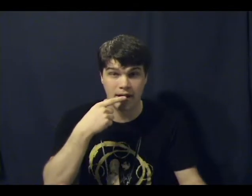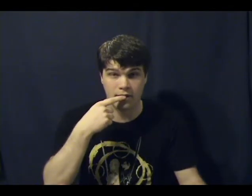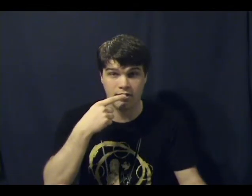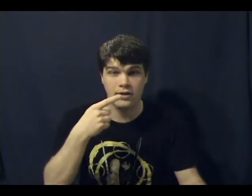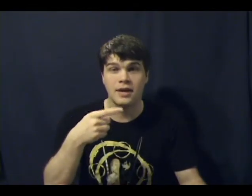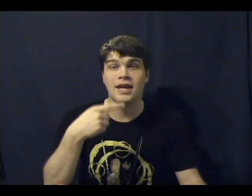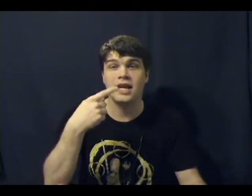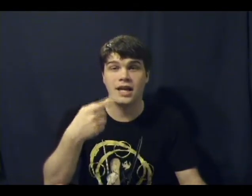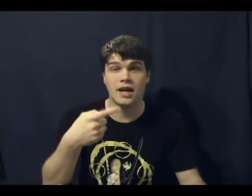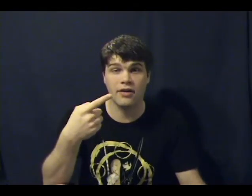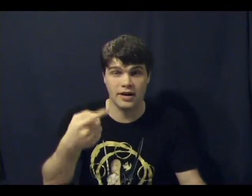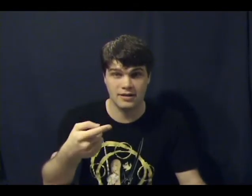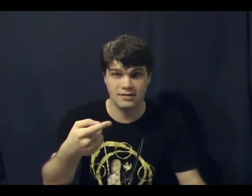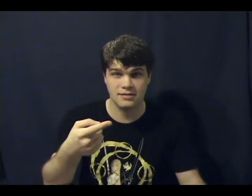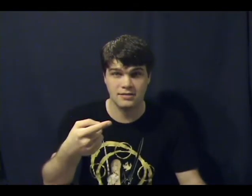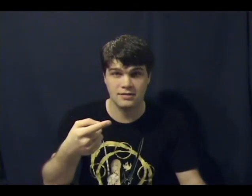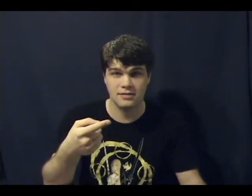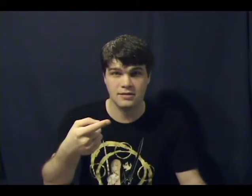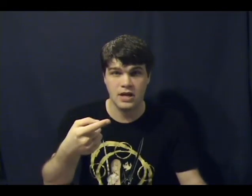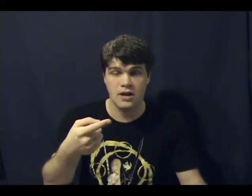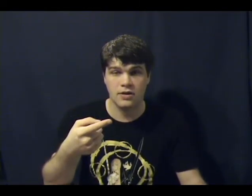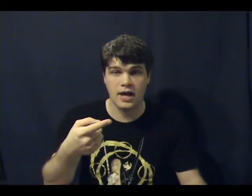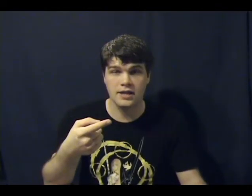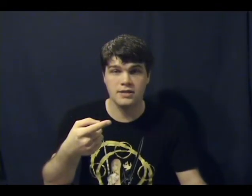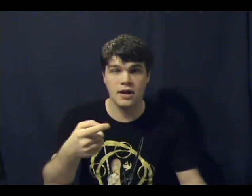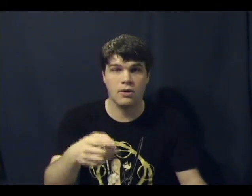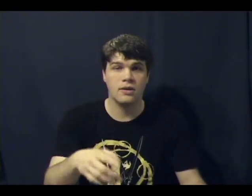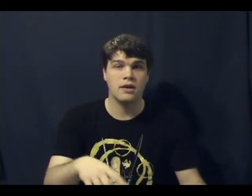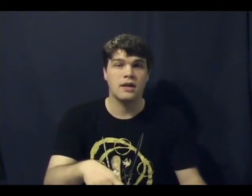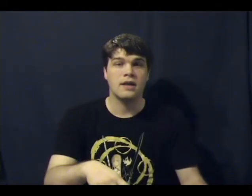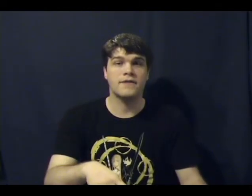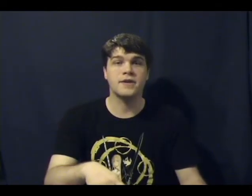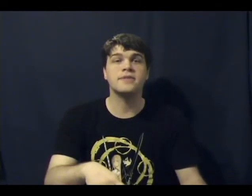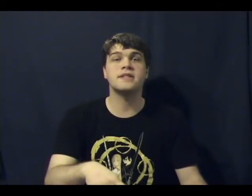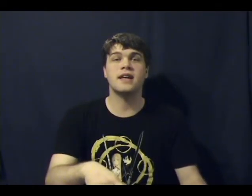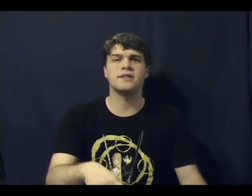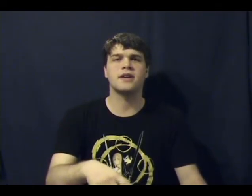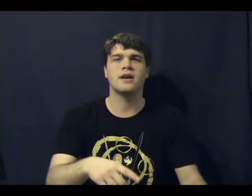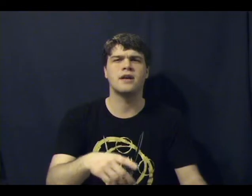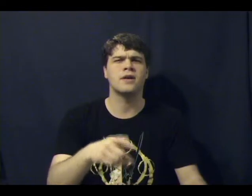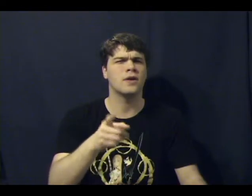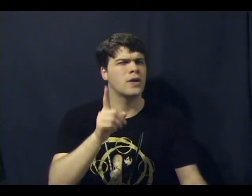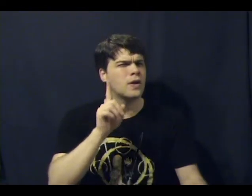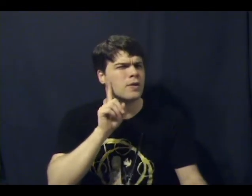your mouth. Hearing, okay? So someone says